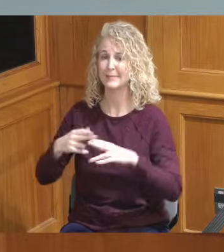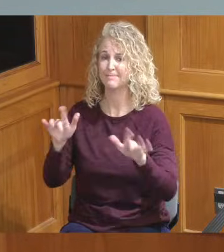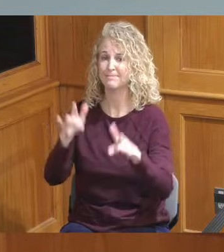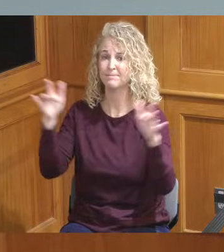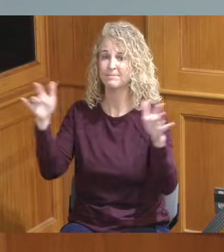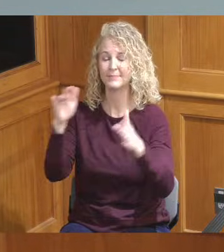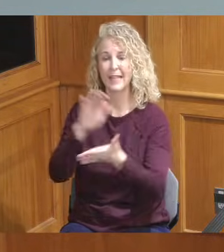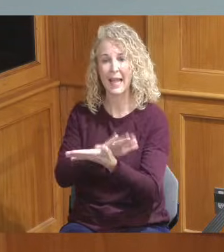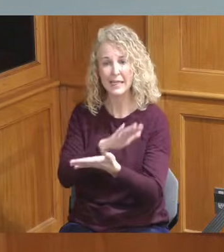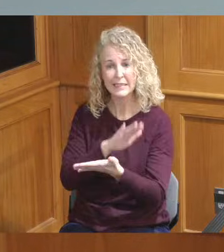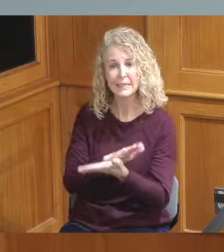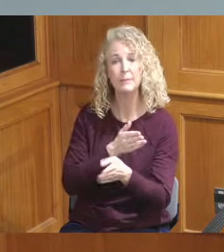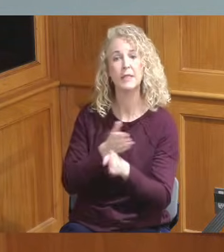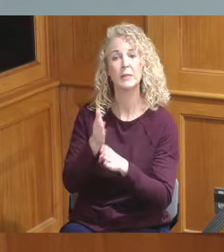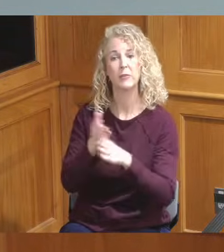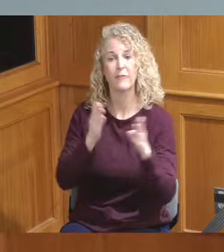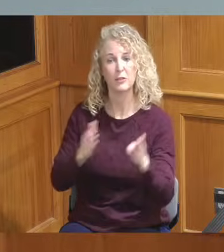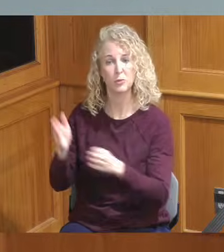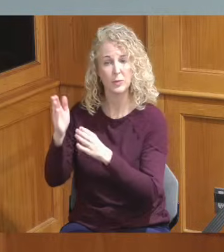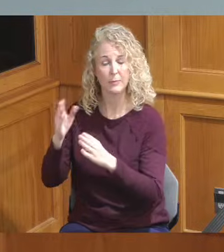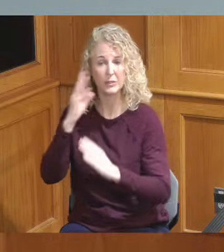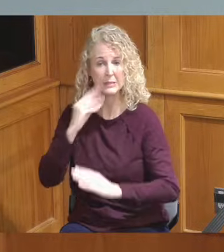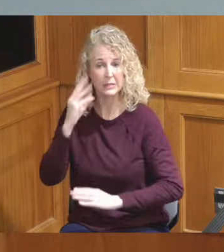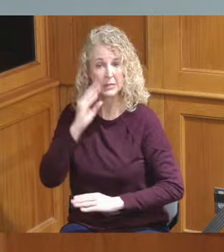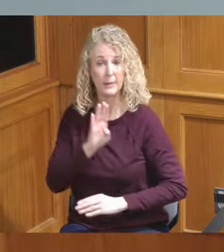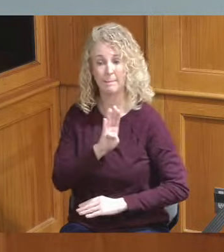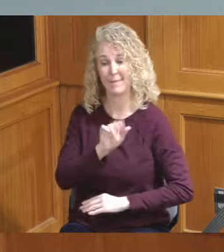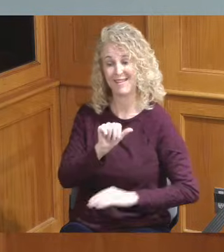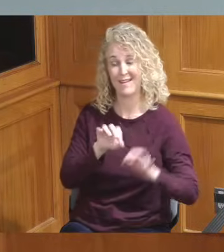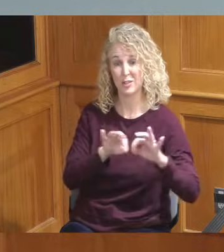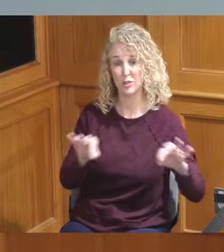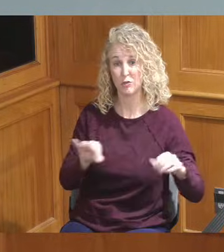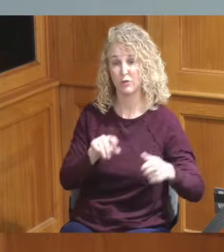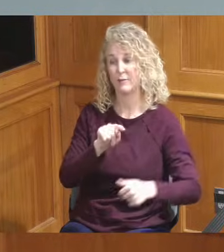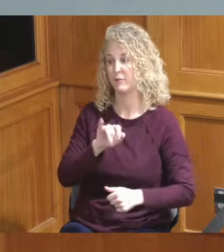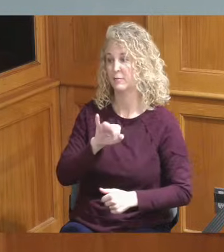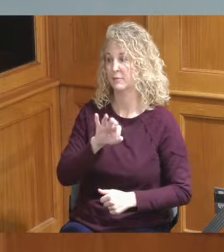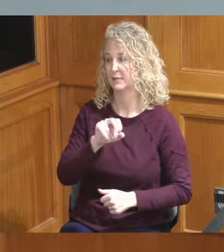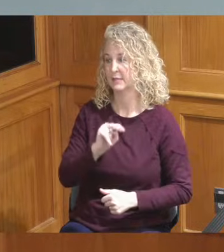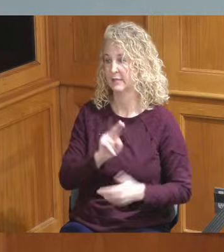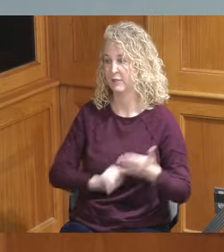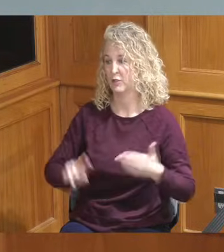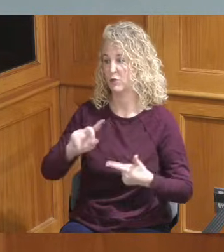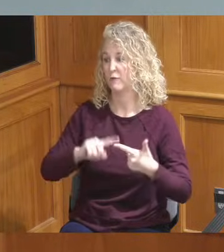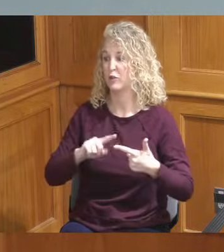and professional preparation includes a bachelor of arts degree from Tiffin University, a master's